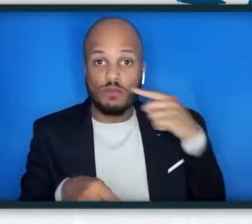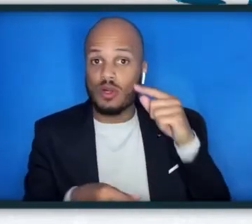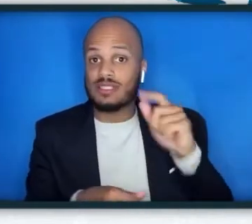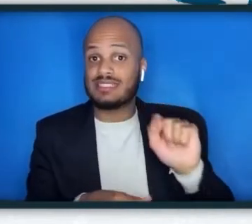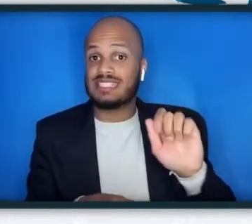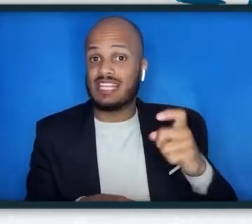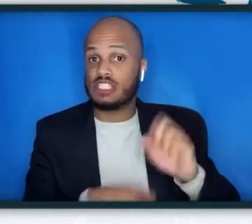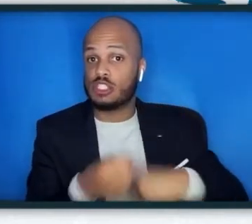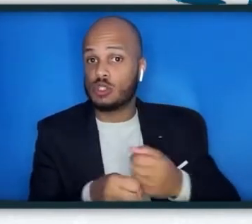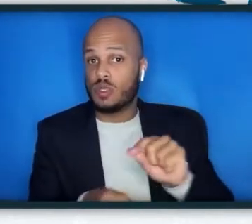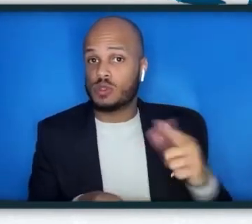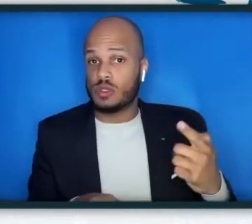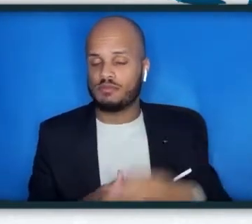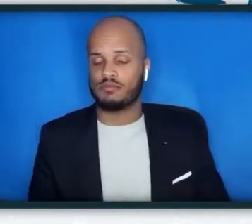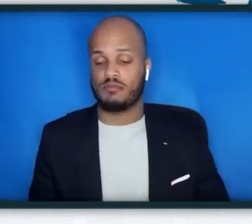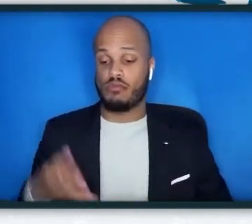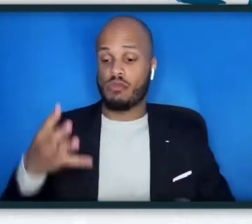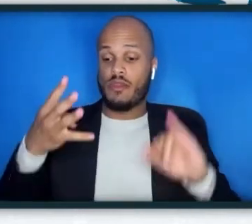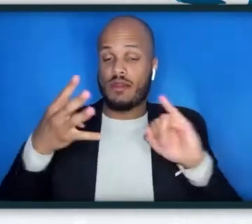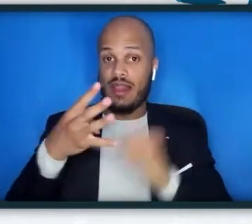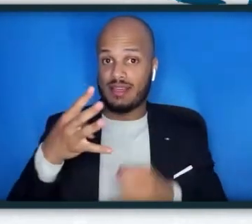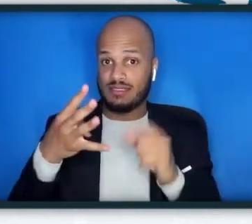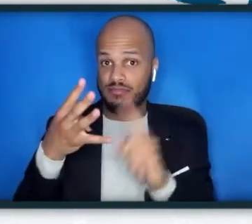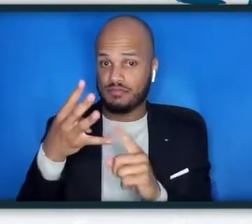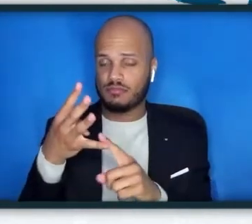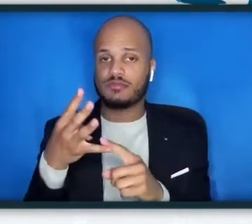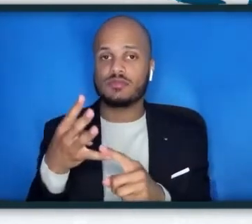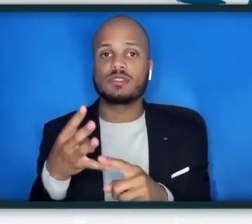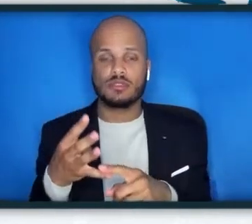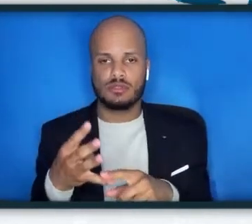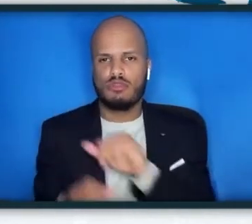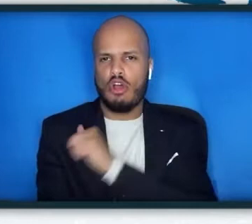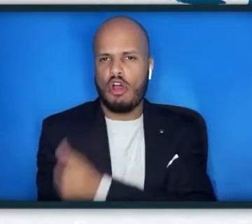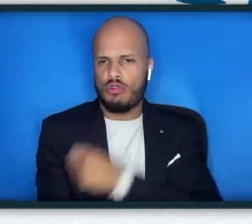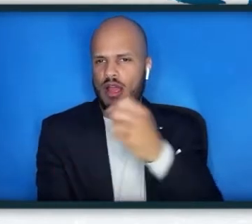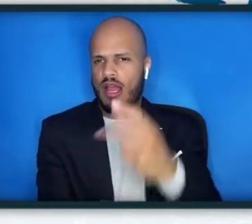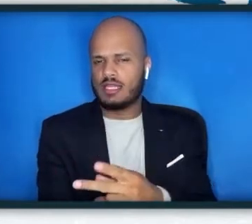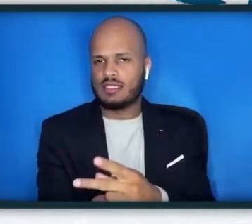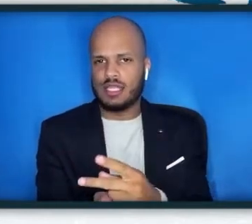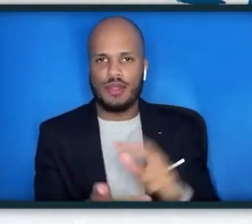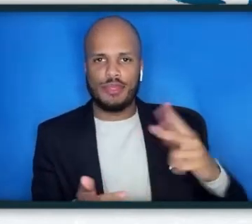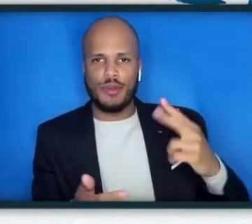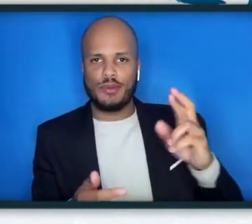Finally, the Rescue Plan authorizes a third round of economic impact payments, also